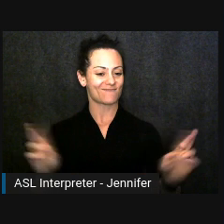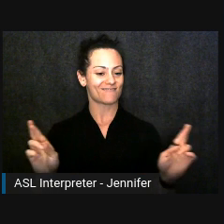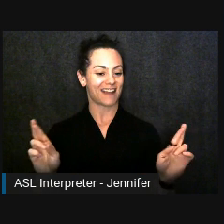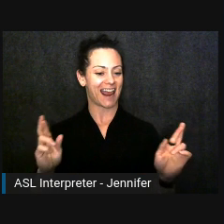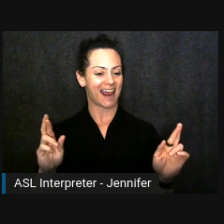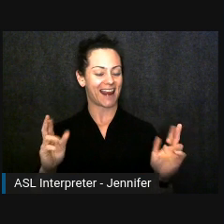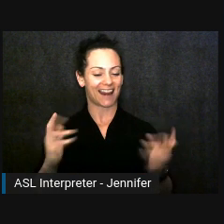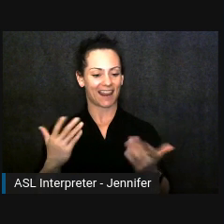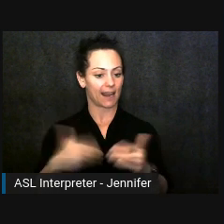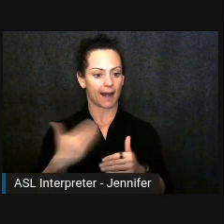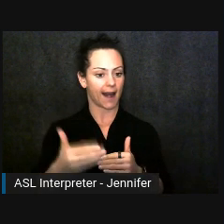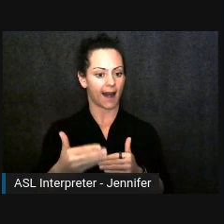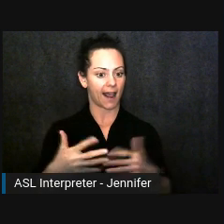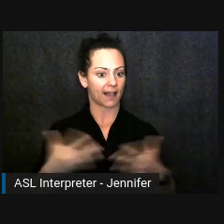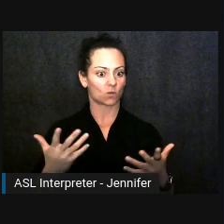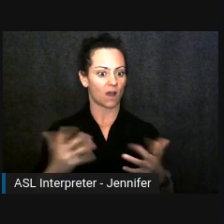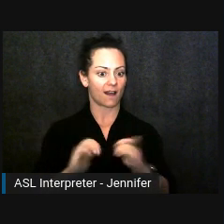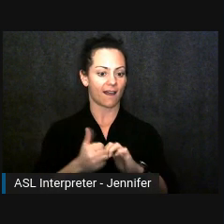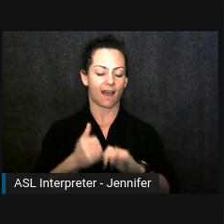How do I maintain this forward momentum?